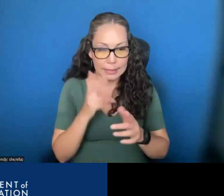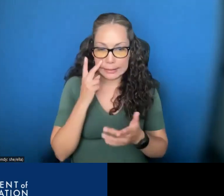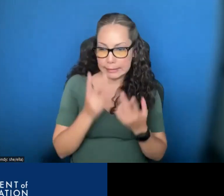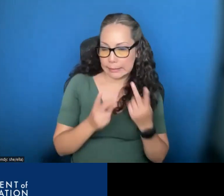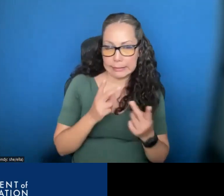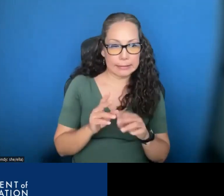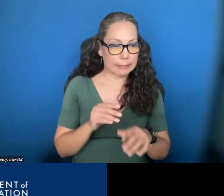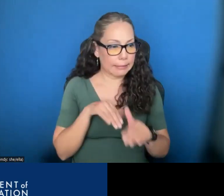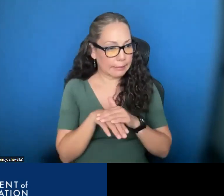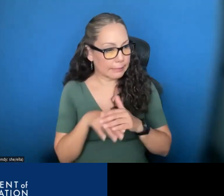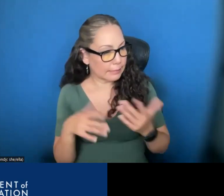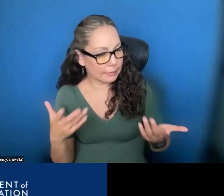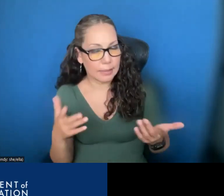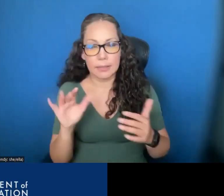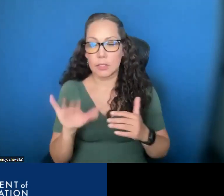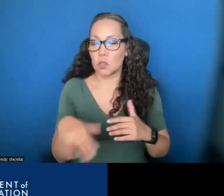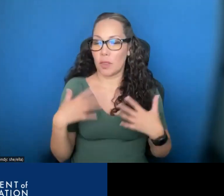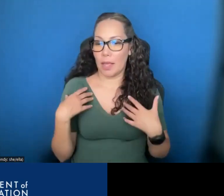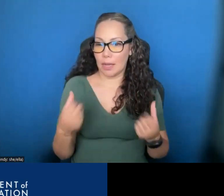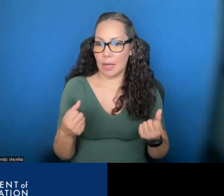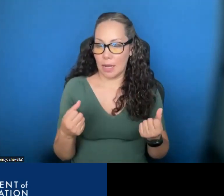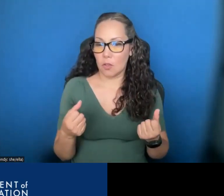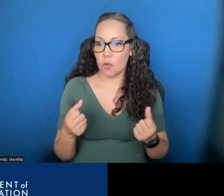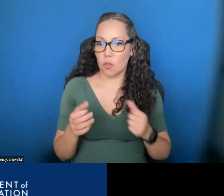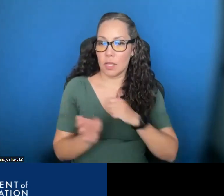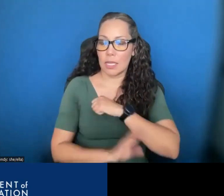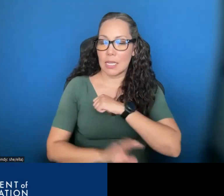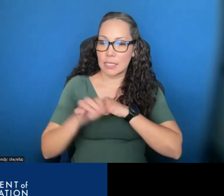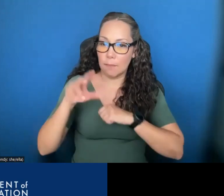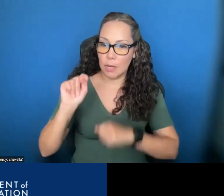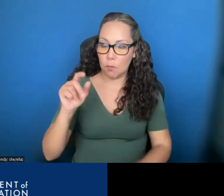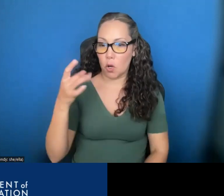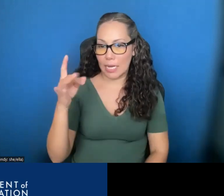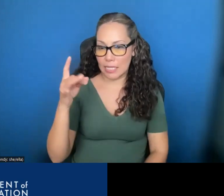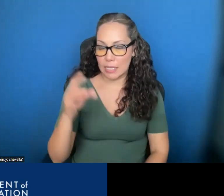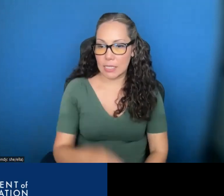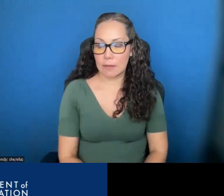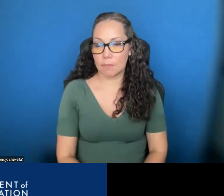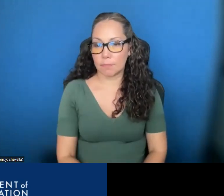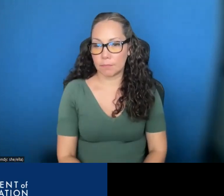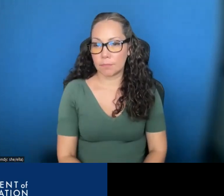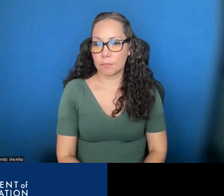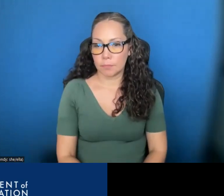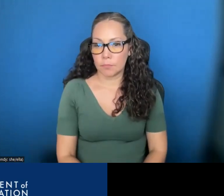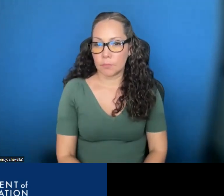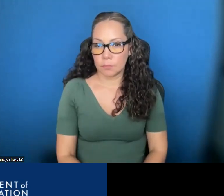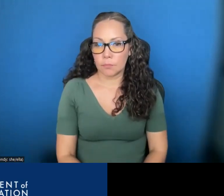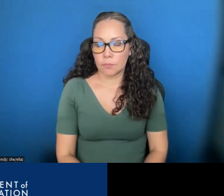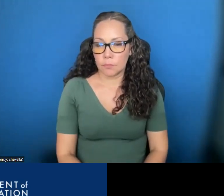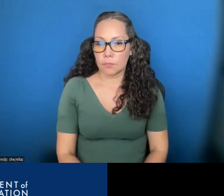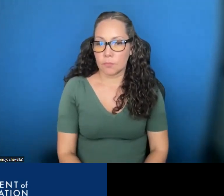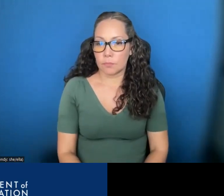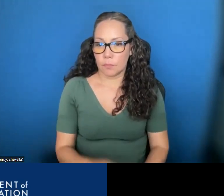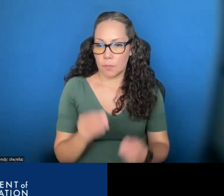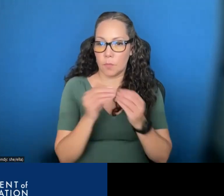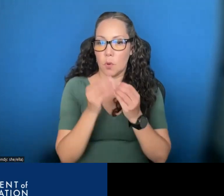Human Services next week September 18th um and uh where more information will be provided but